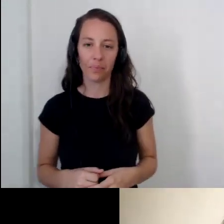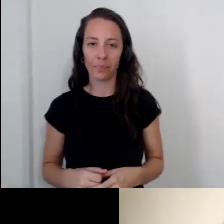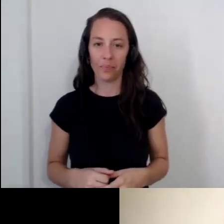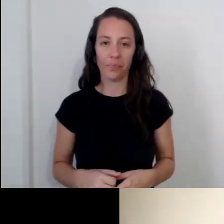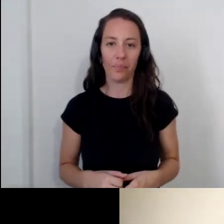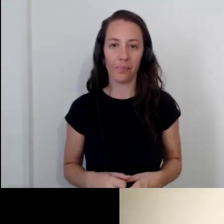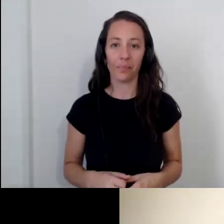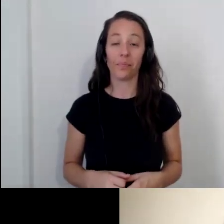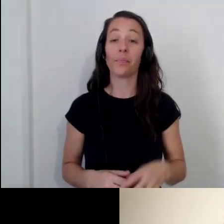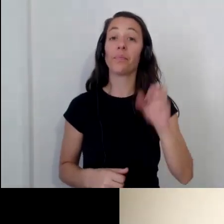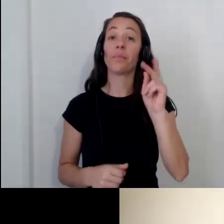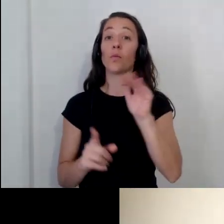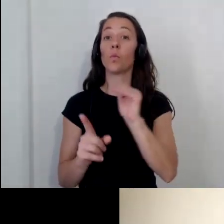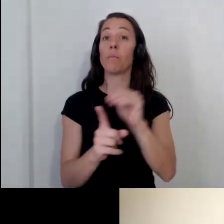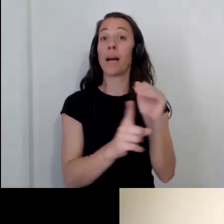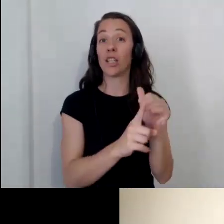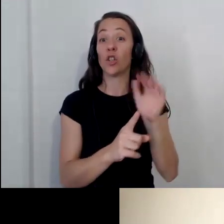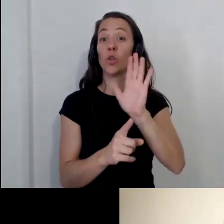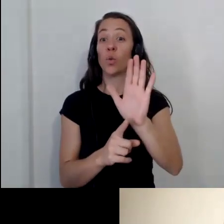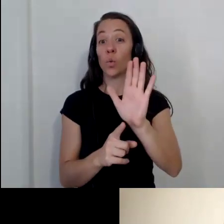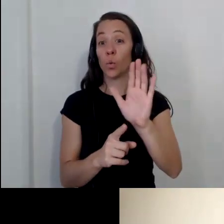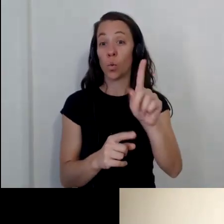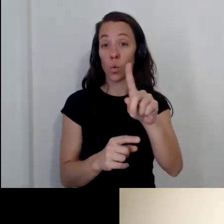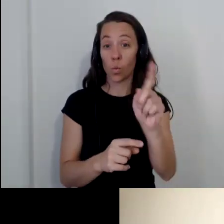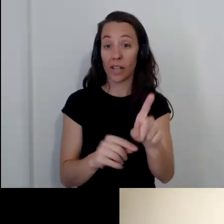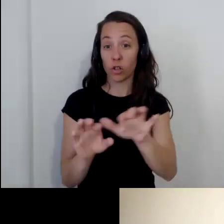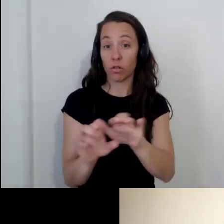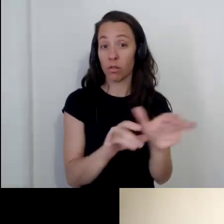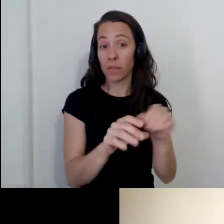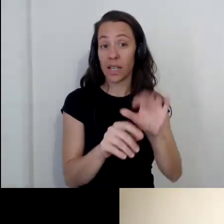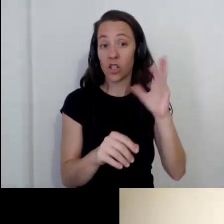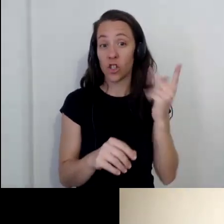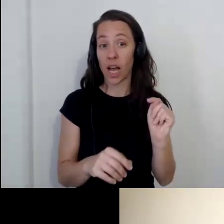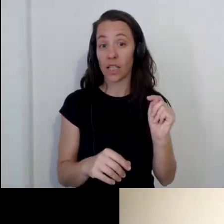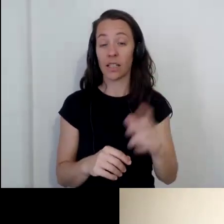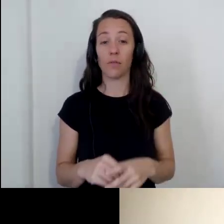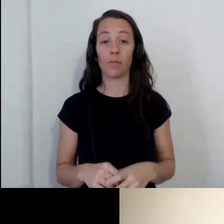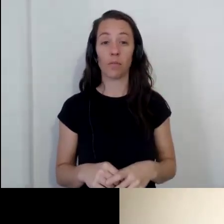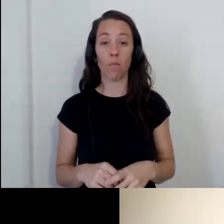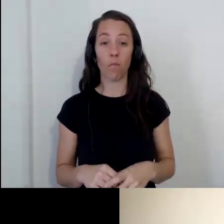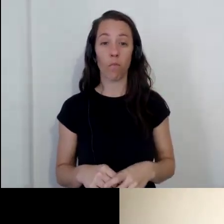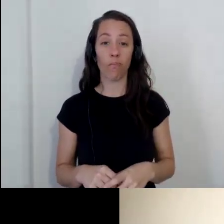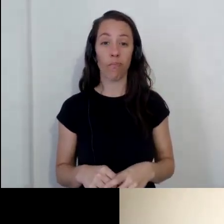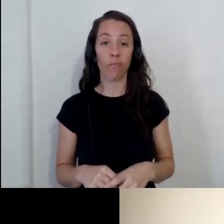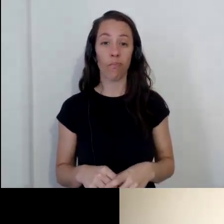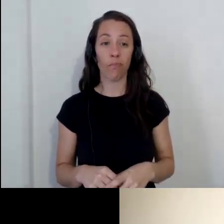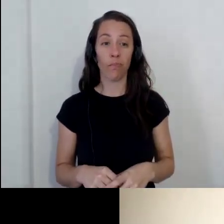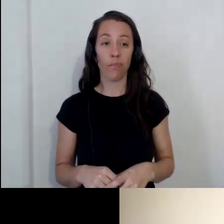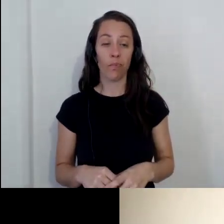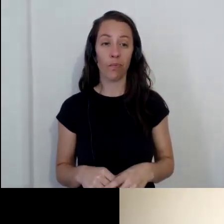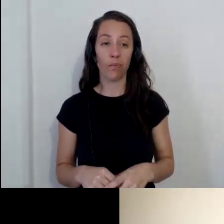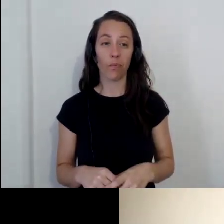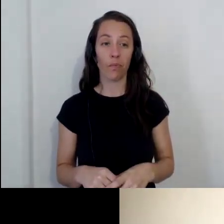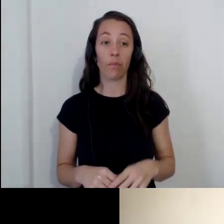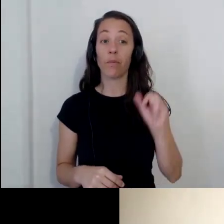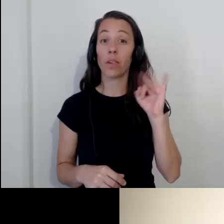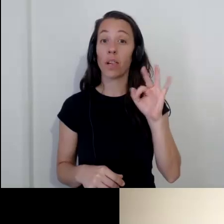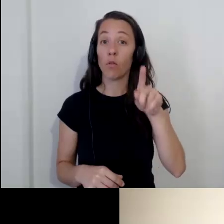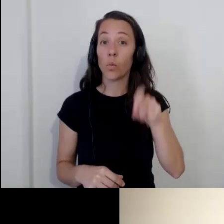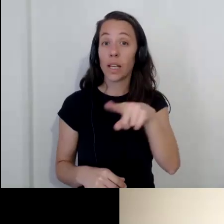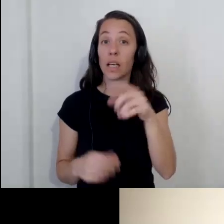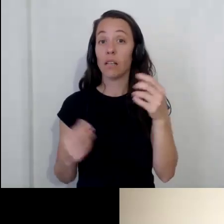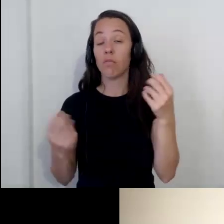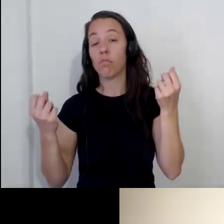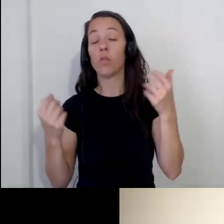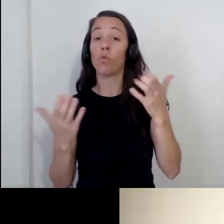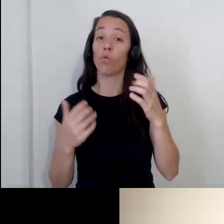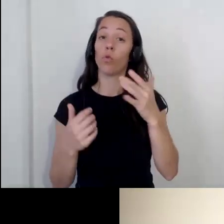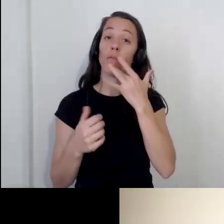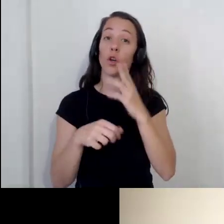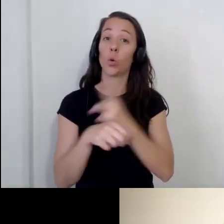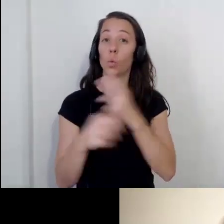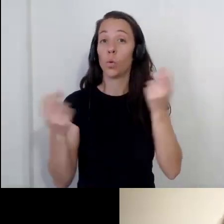a reminder pop your questions in the chat. If you do need ASL to ask your question, then just